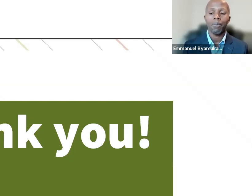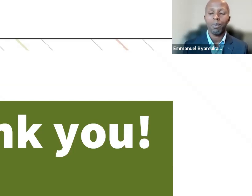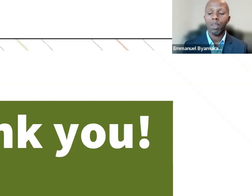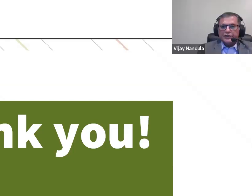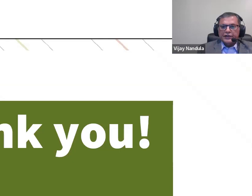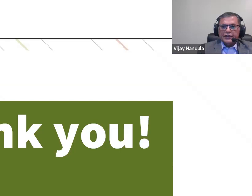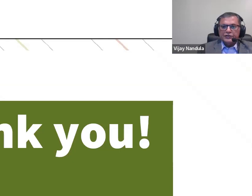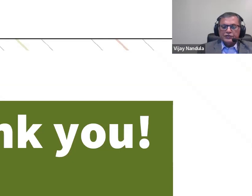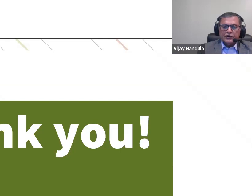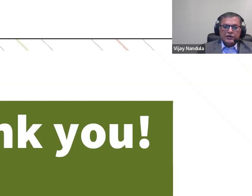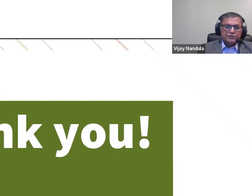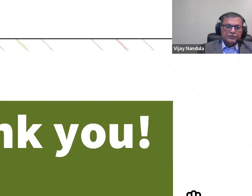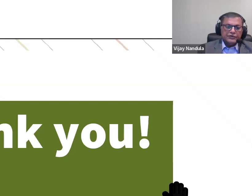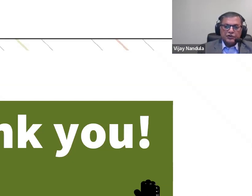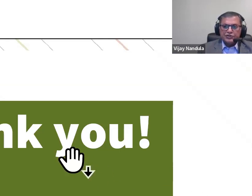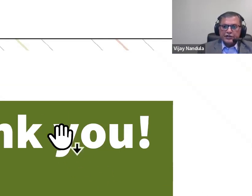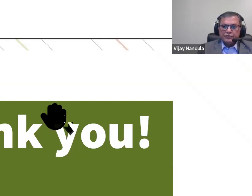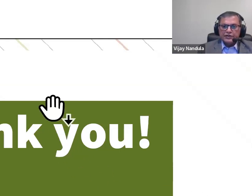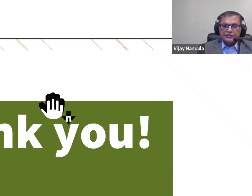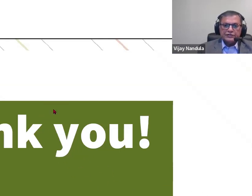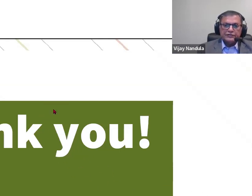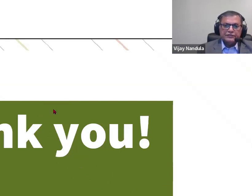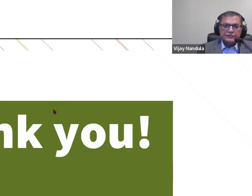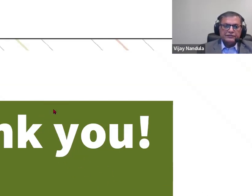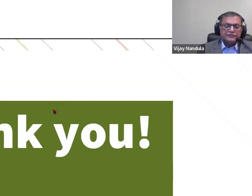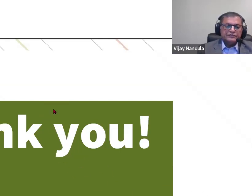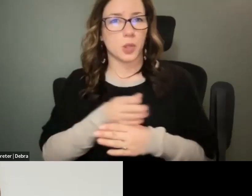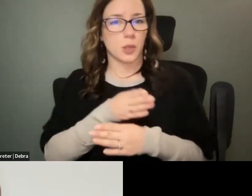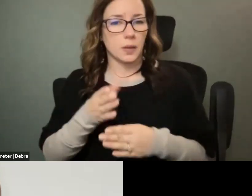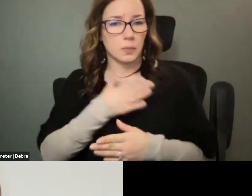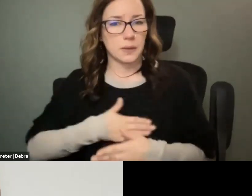uh Teri can you uh stop sharing please